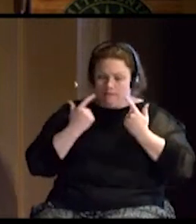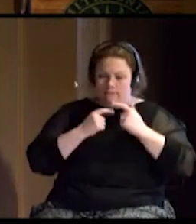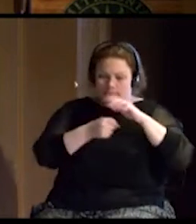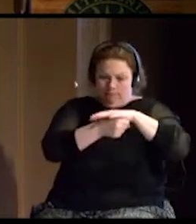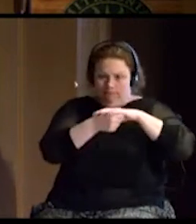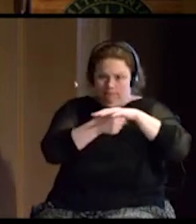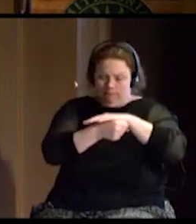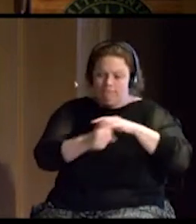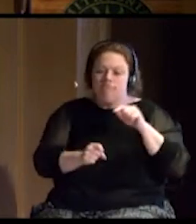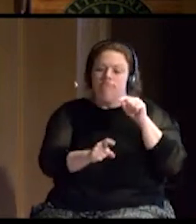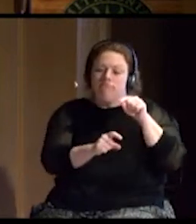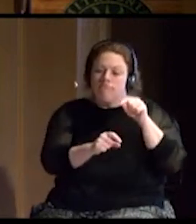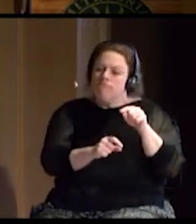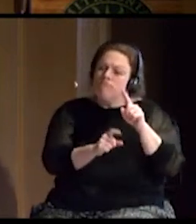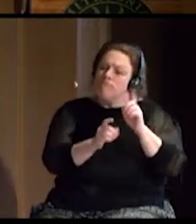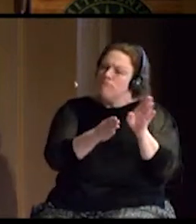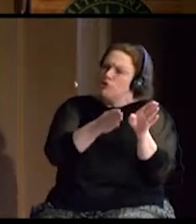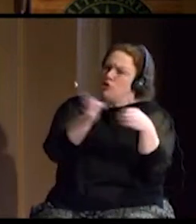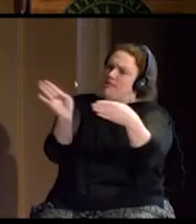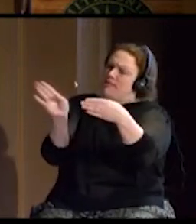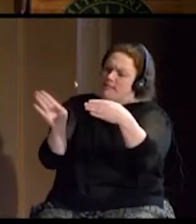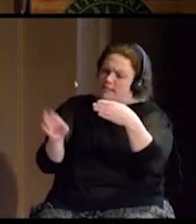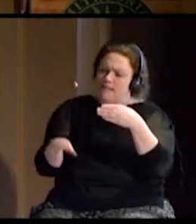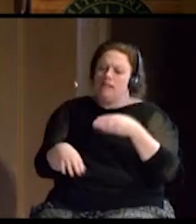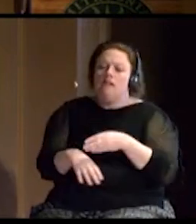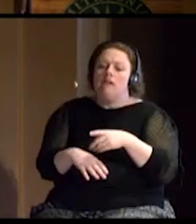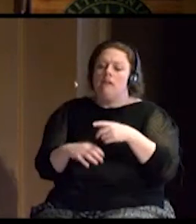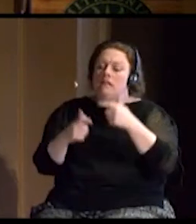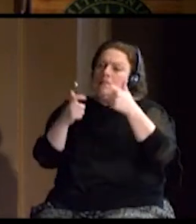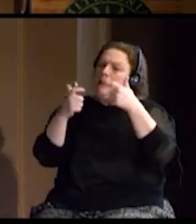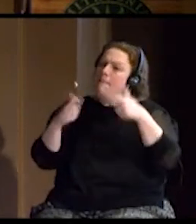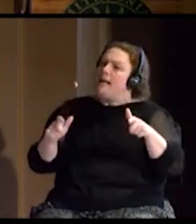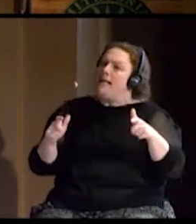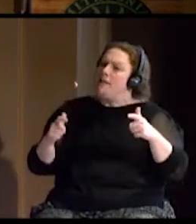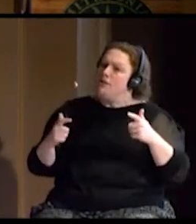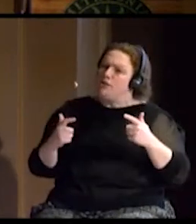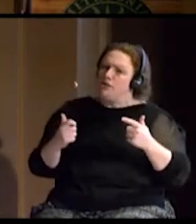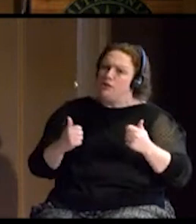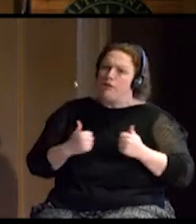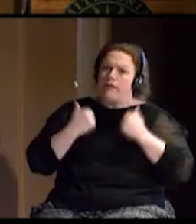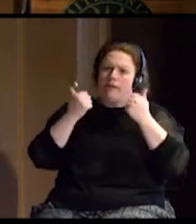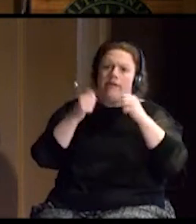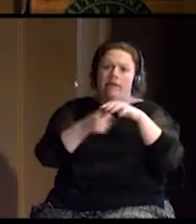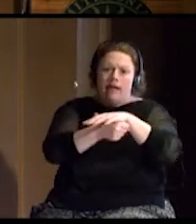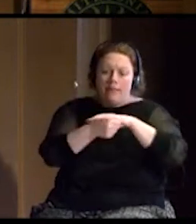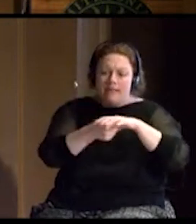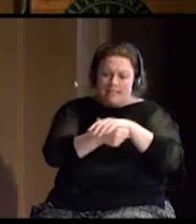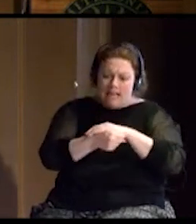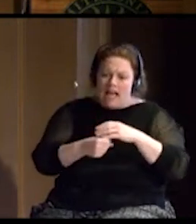and we can see that major habitat shifts take place right after the K-Pg.